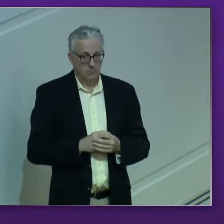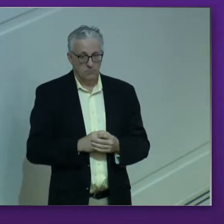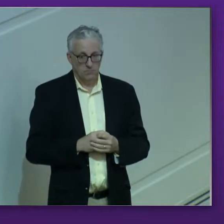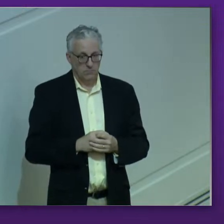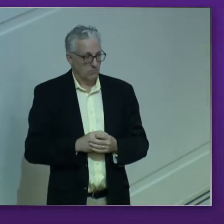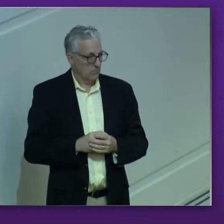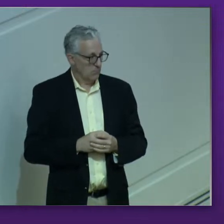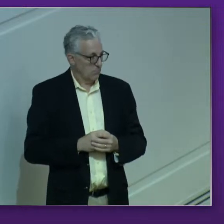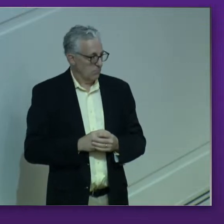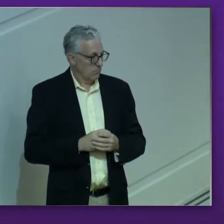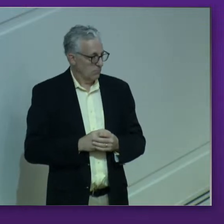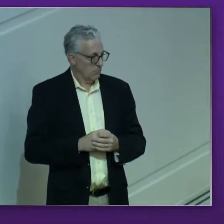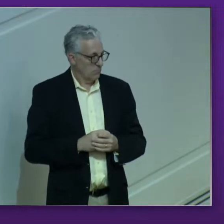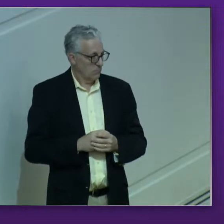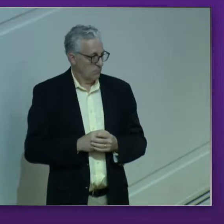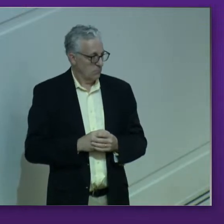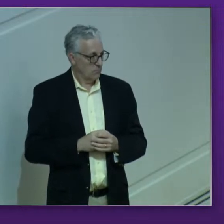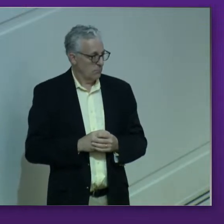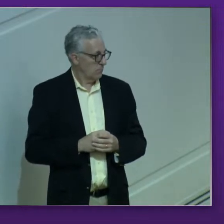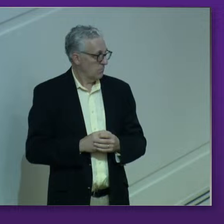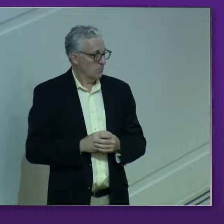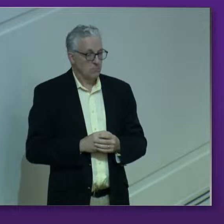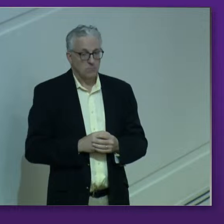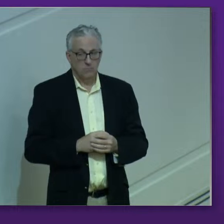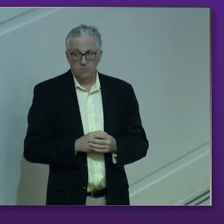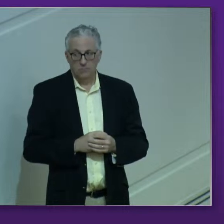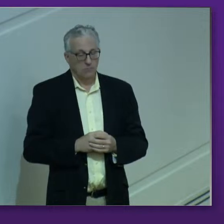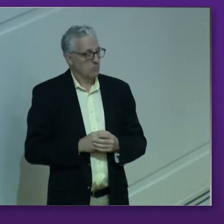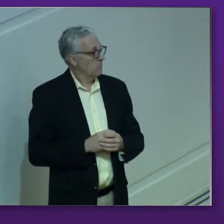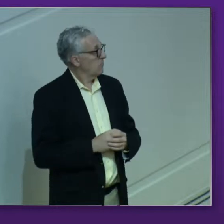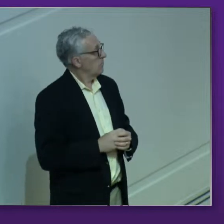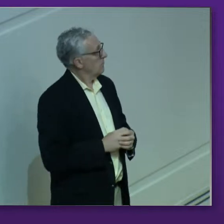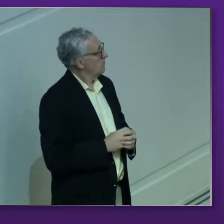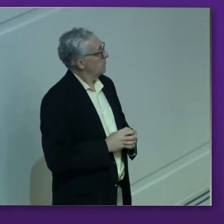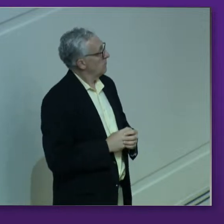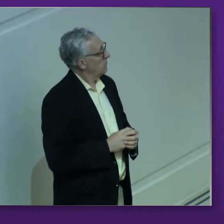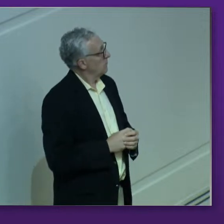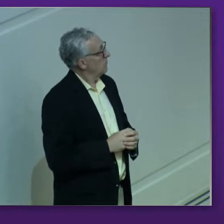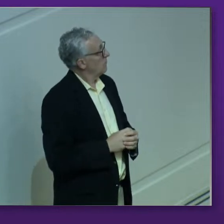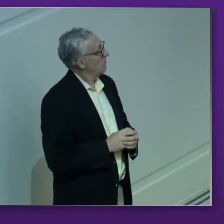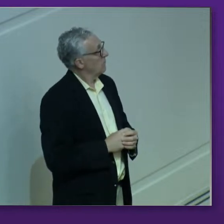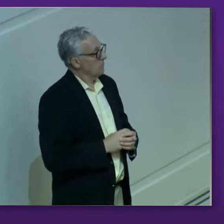COMPLEX LOGICAL PROCESSES. CONGRATULATIONS TO DR. [LISTING